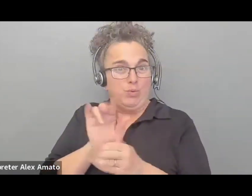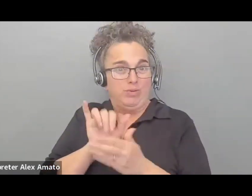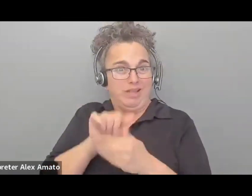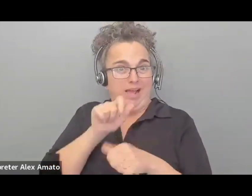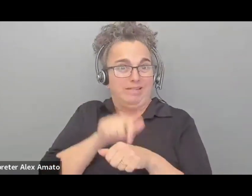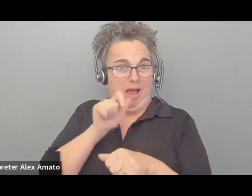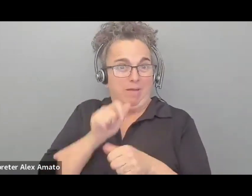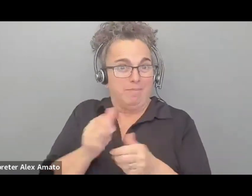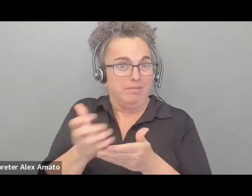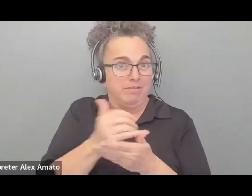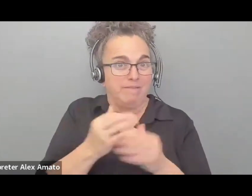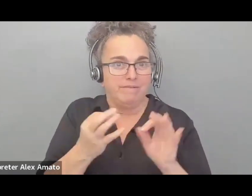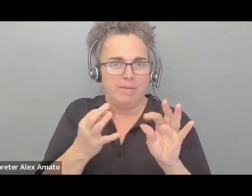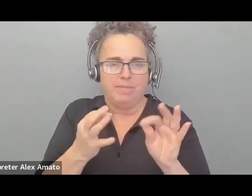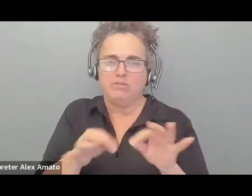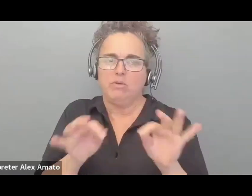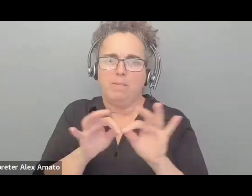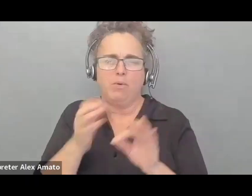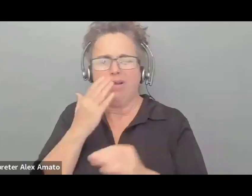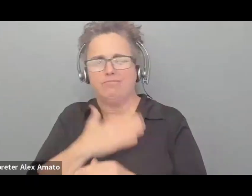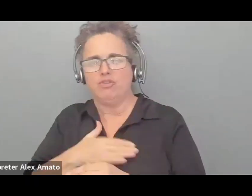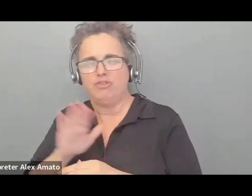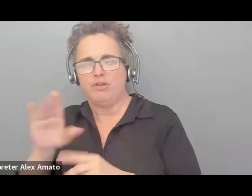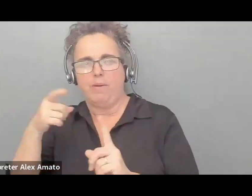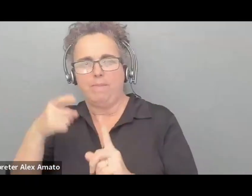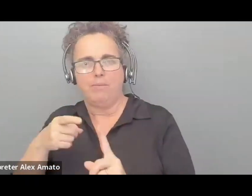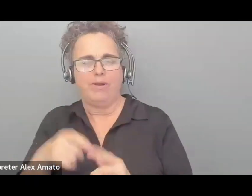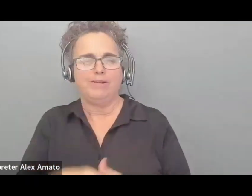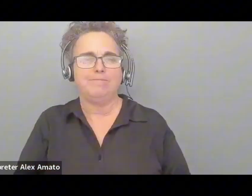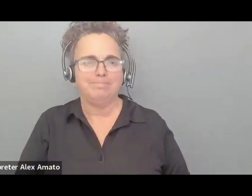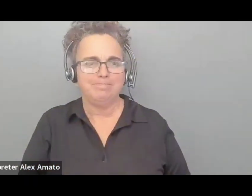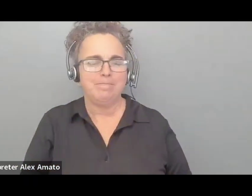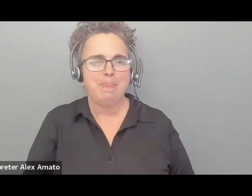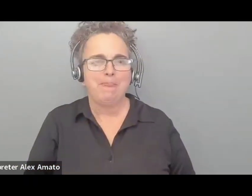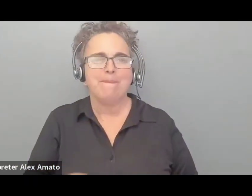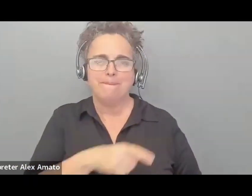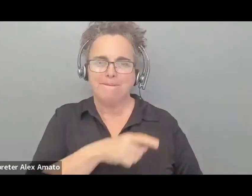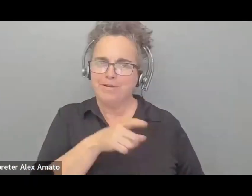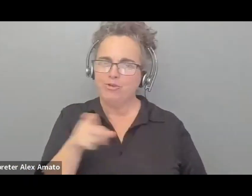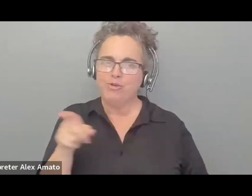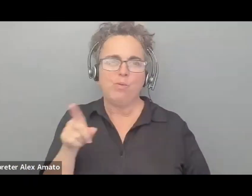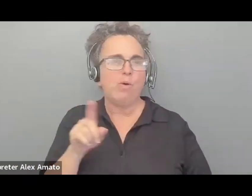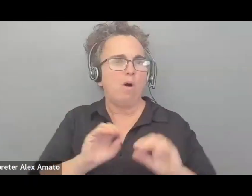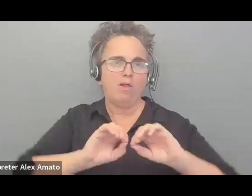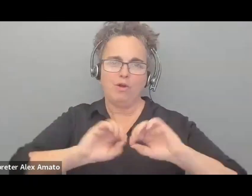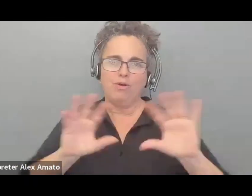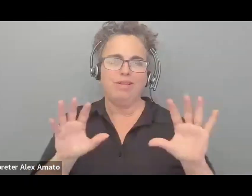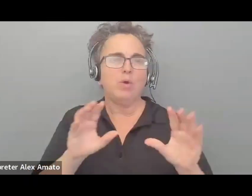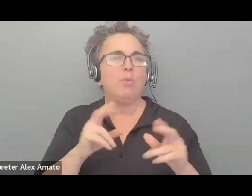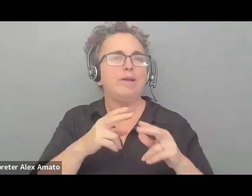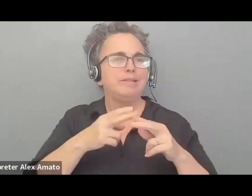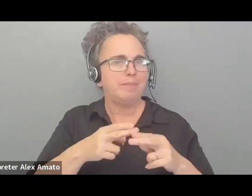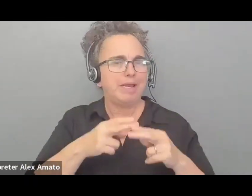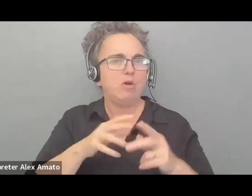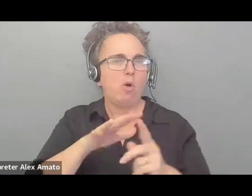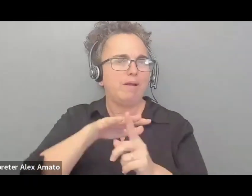Thank you. I think you all made it clear that context is key when it comes to the types of tools that are needed.